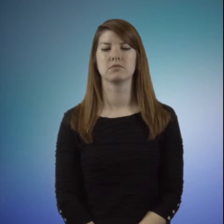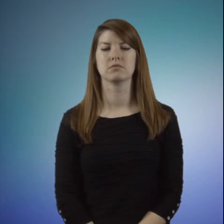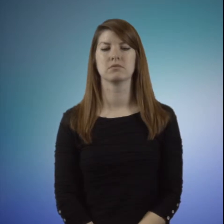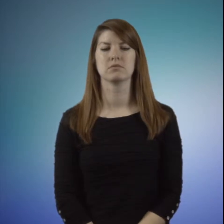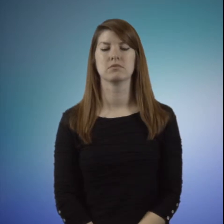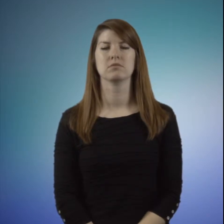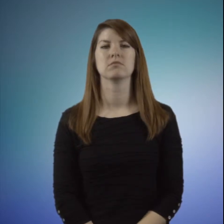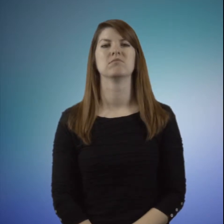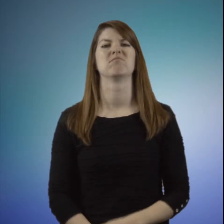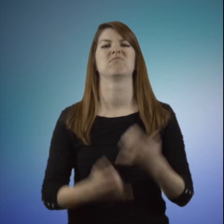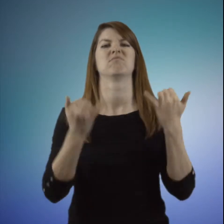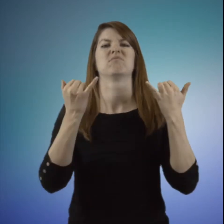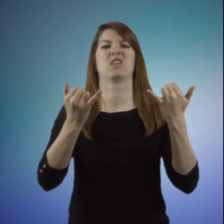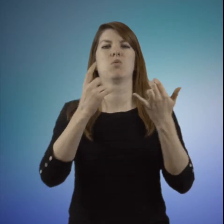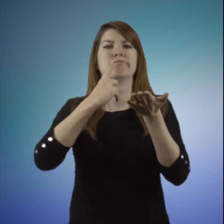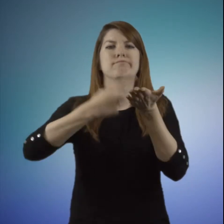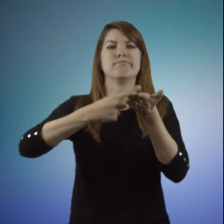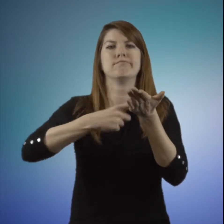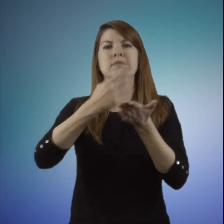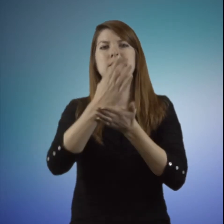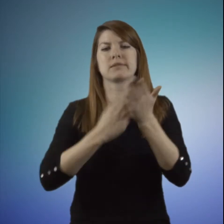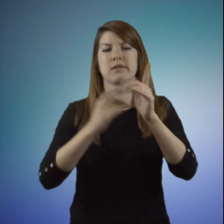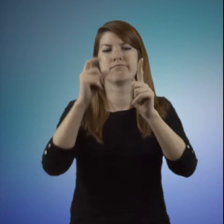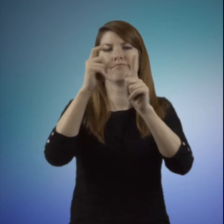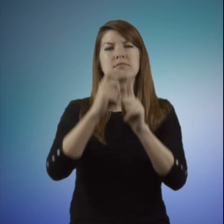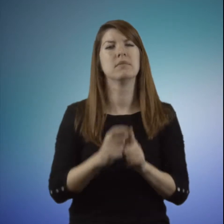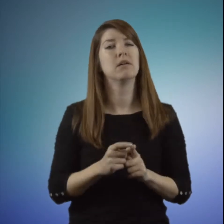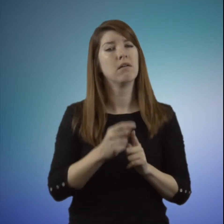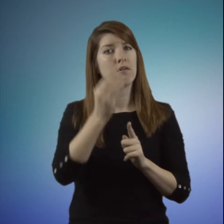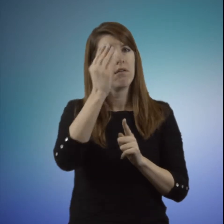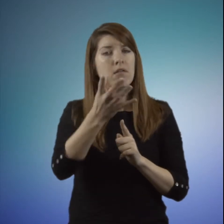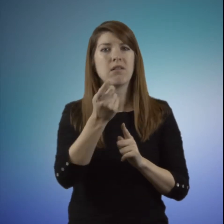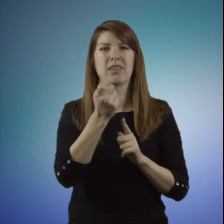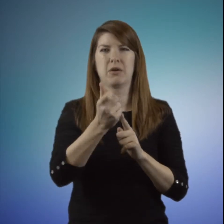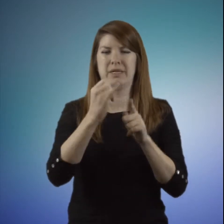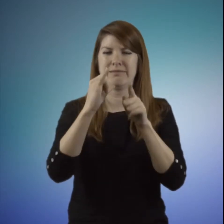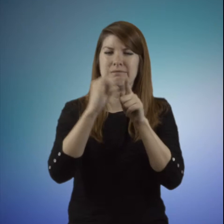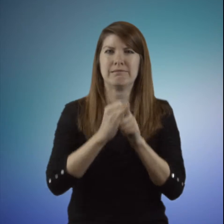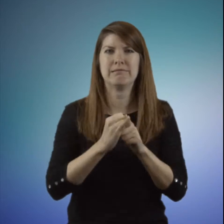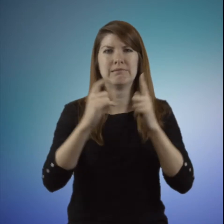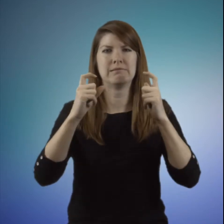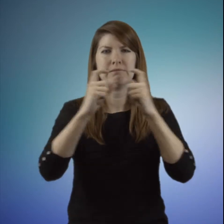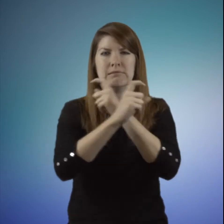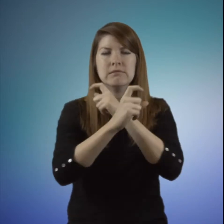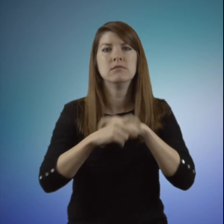So, let's look at some terminology. This is a little technical. Maybe if some of you have had a stat course.